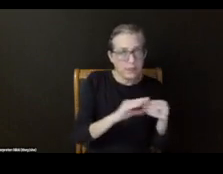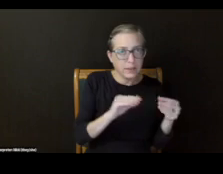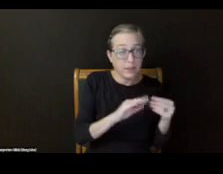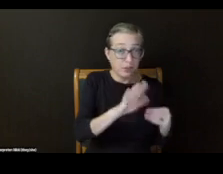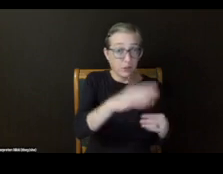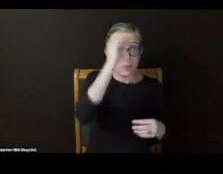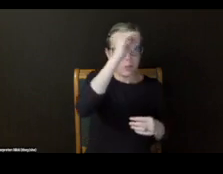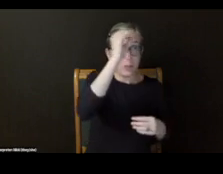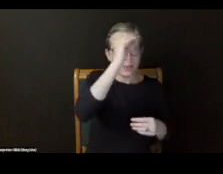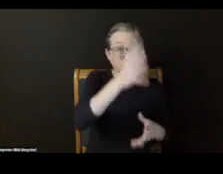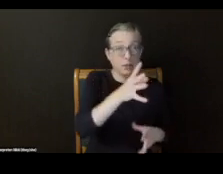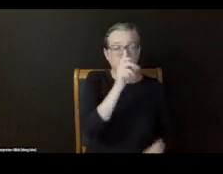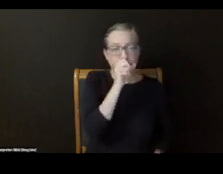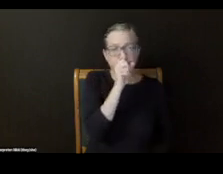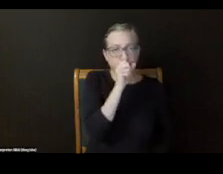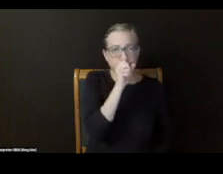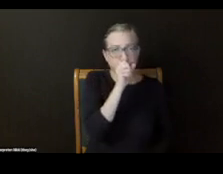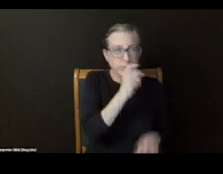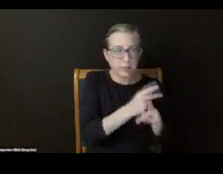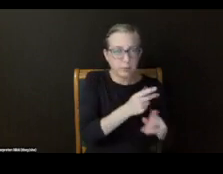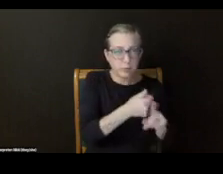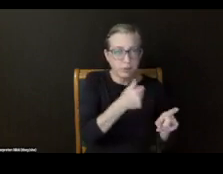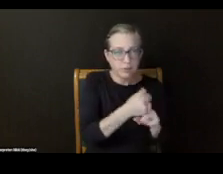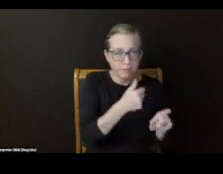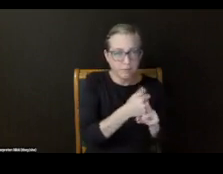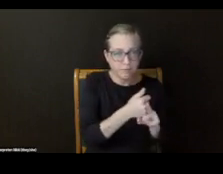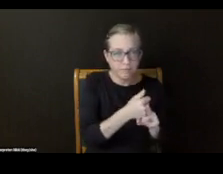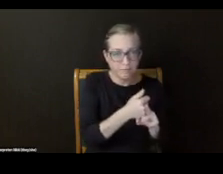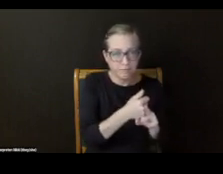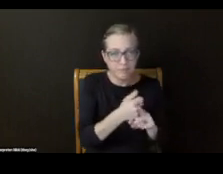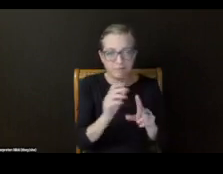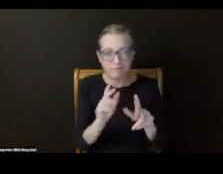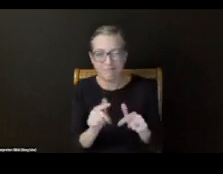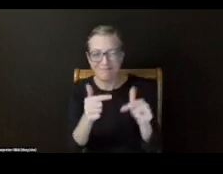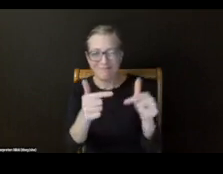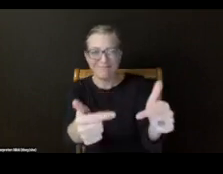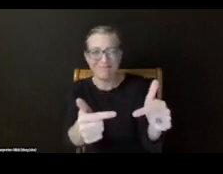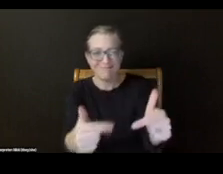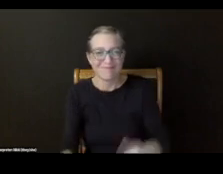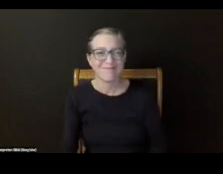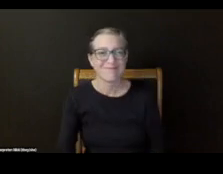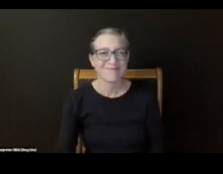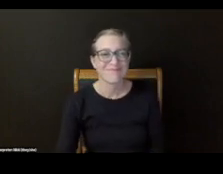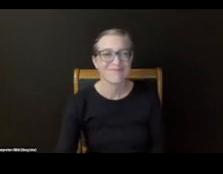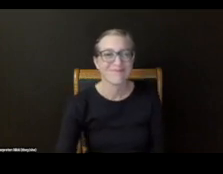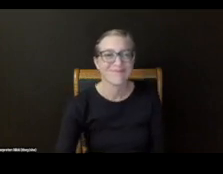yourselves because if it's not relevant to care, they shouldn't be spoken out loud.